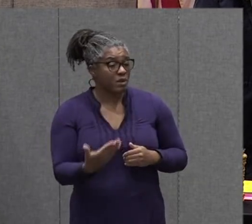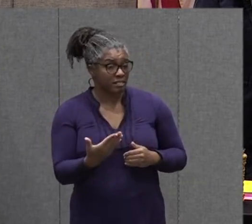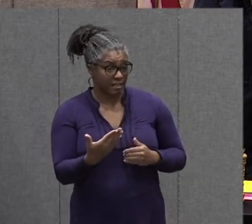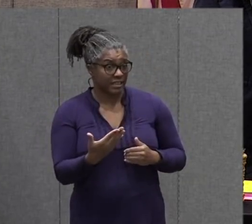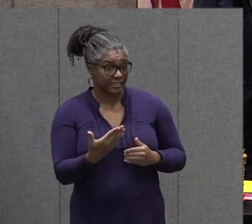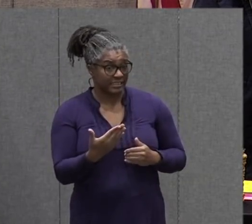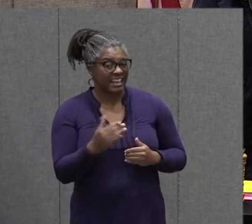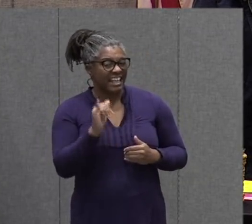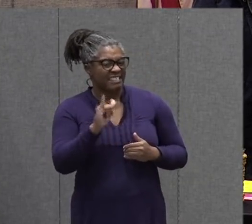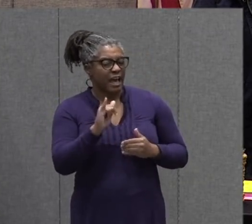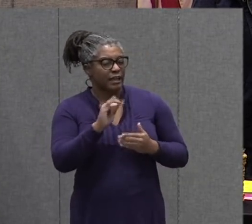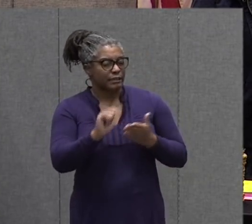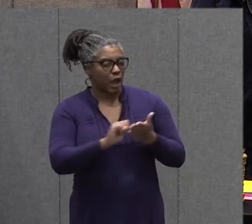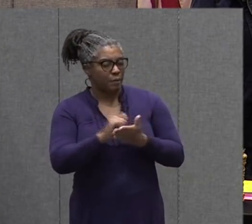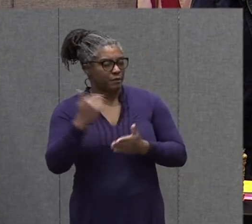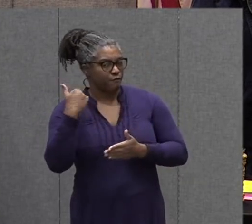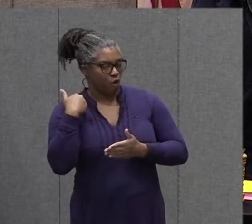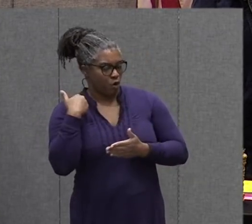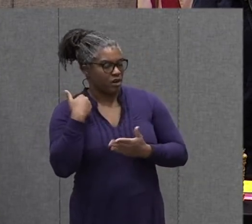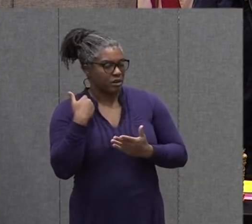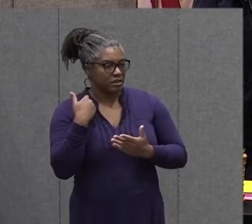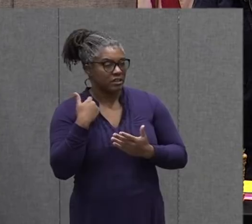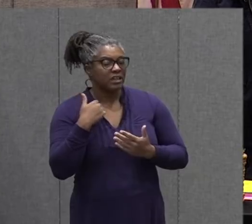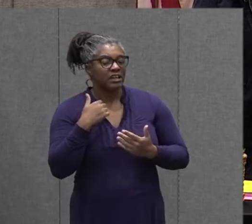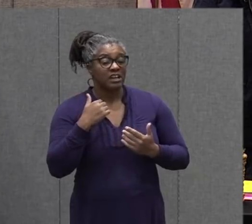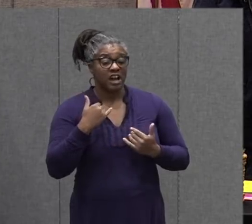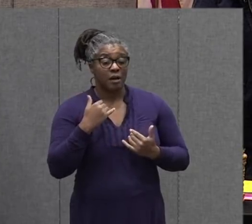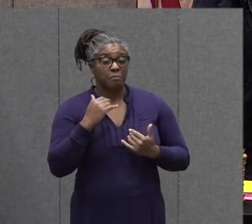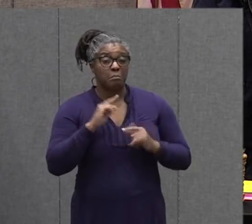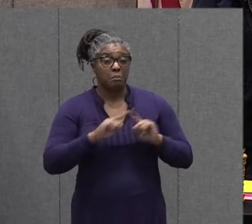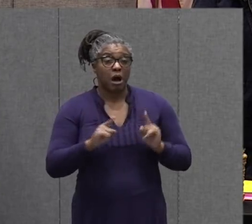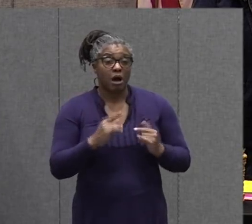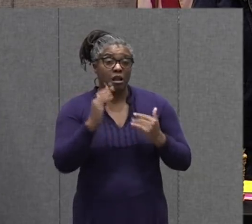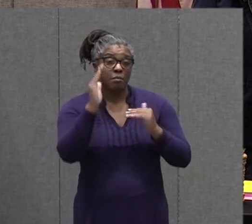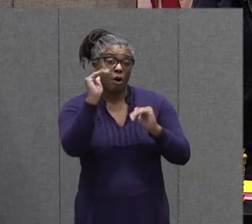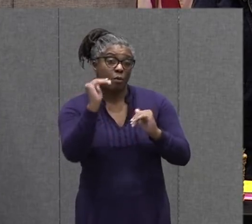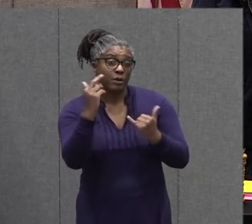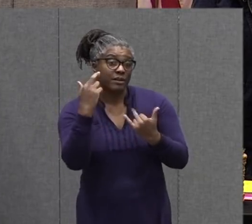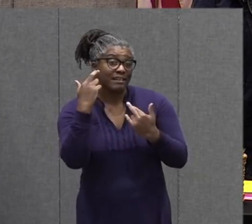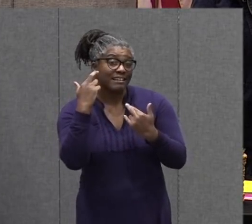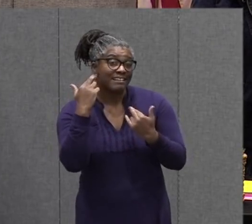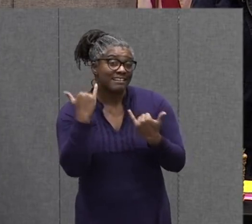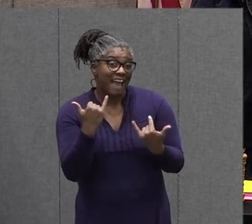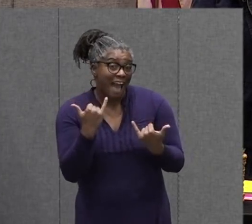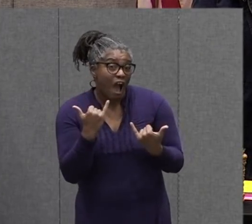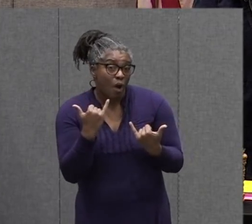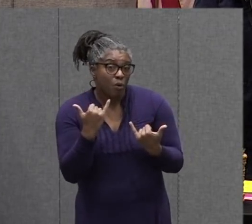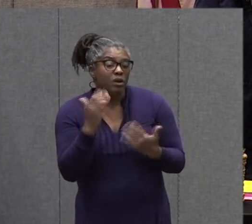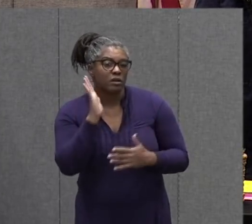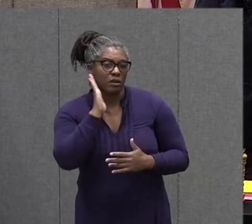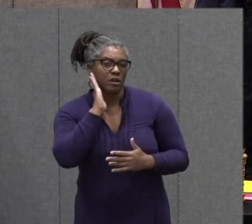I'm hoping that he's changed his mind. But at that time, he wasn't able to see,